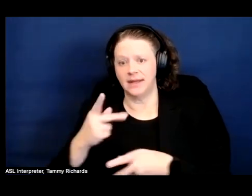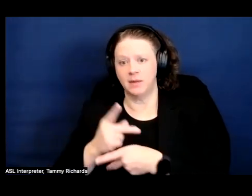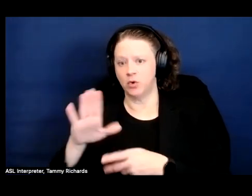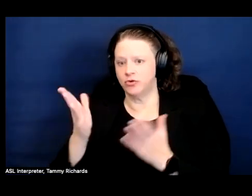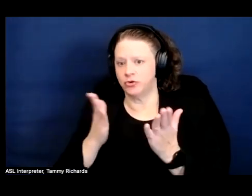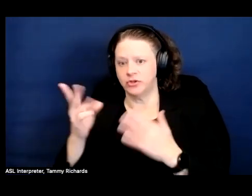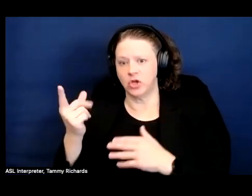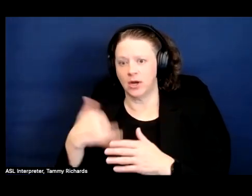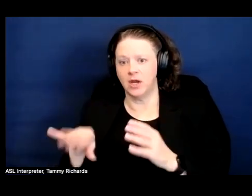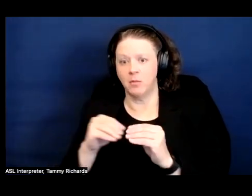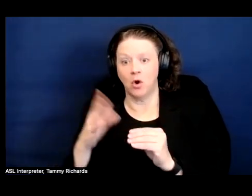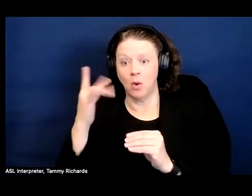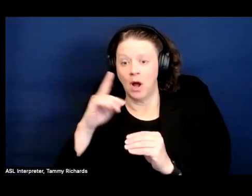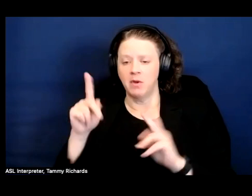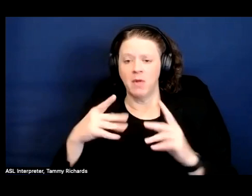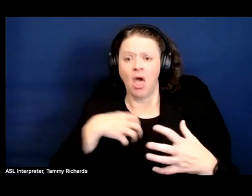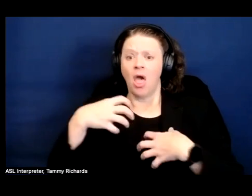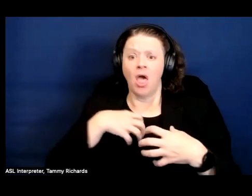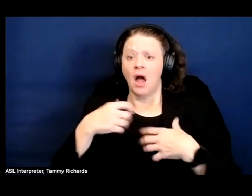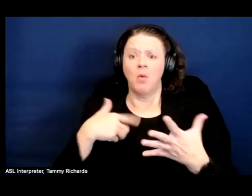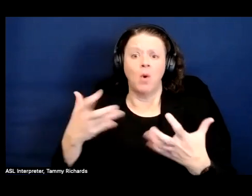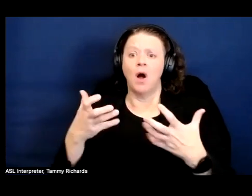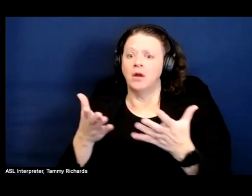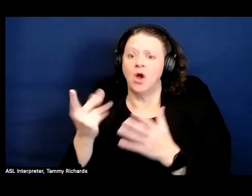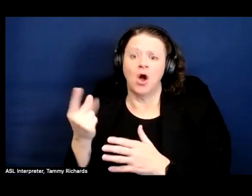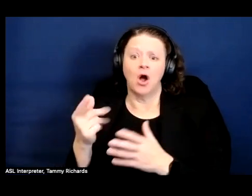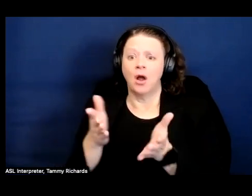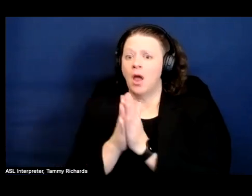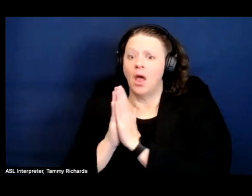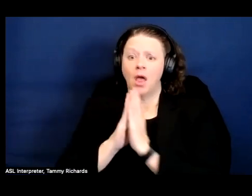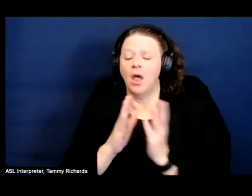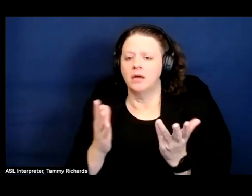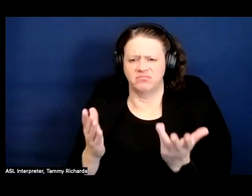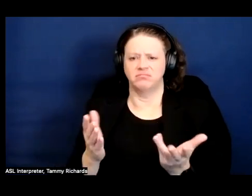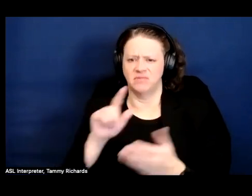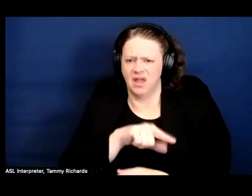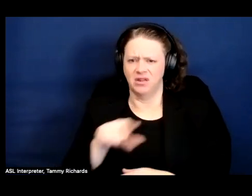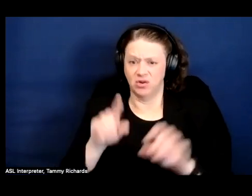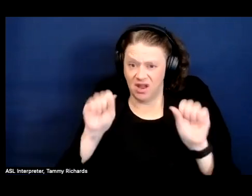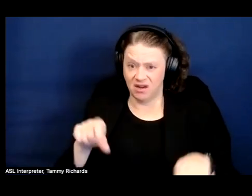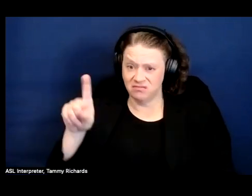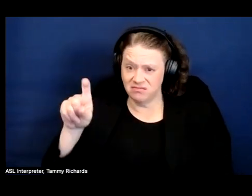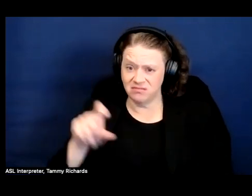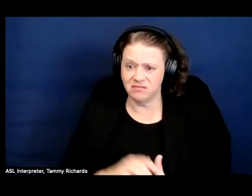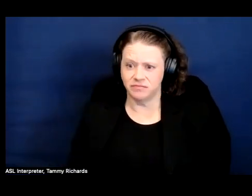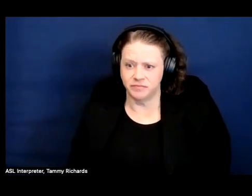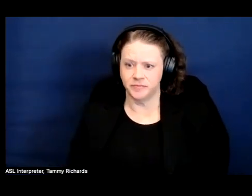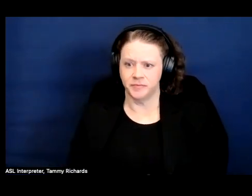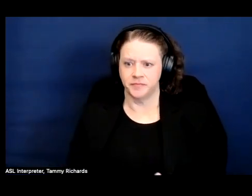Section 8 voucher tenants have to be on this floor or this part of the property. You don't have access